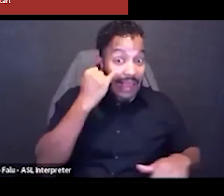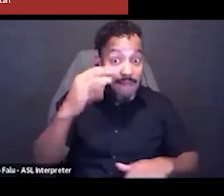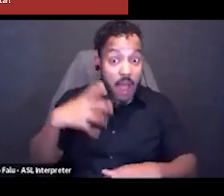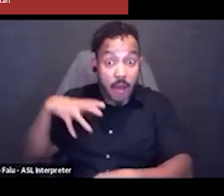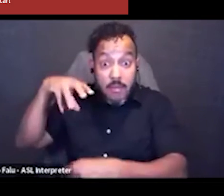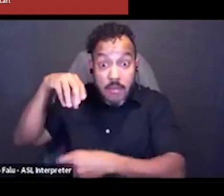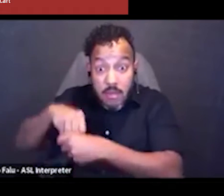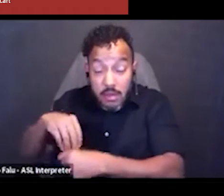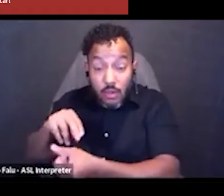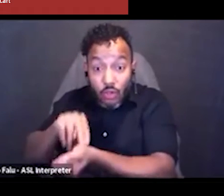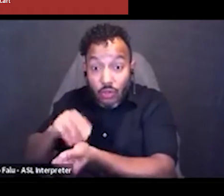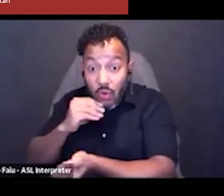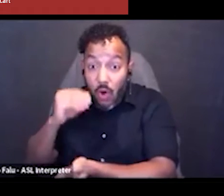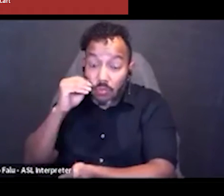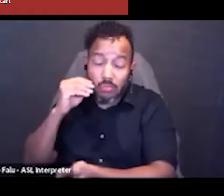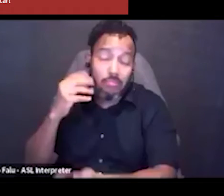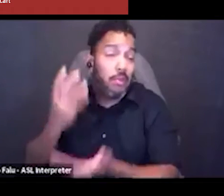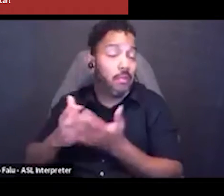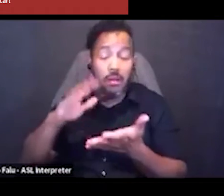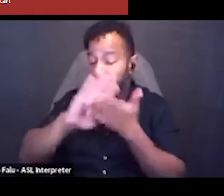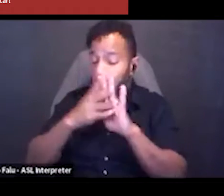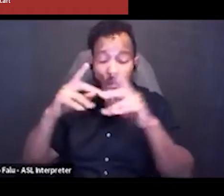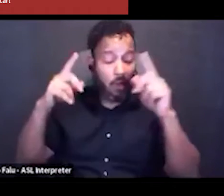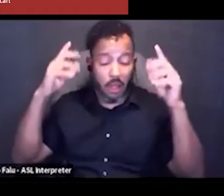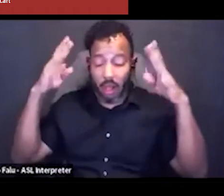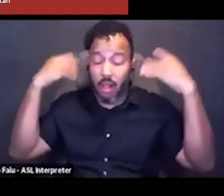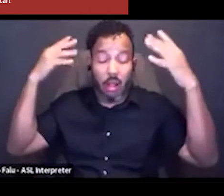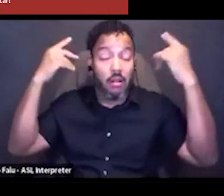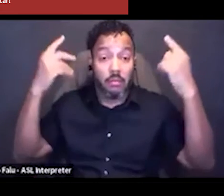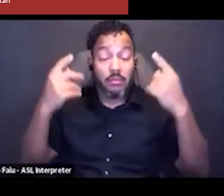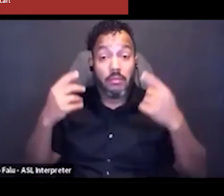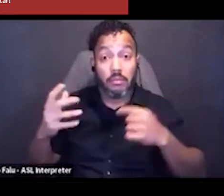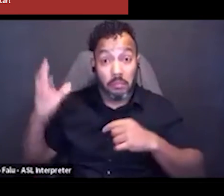crazy. At the time I was 20 years old, I'm 25 now.